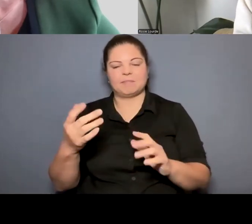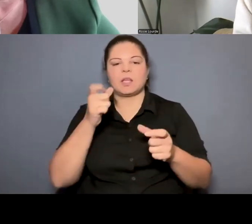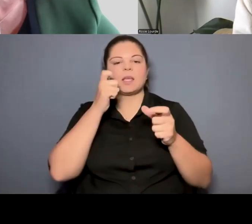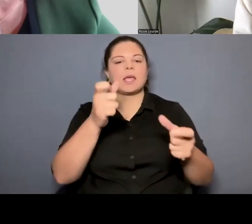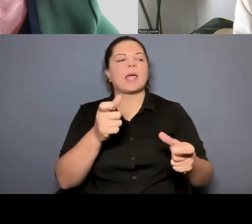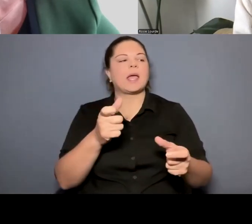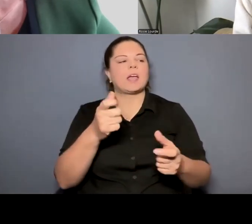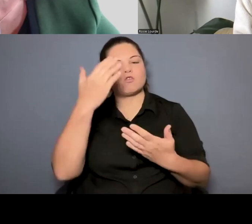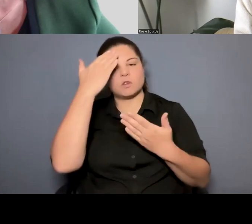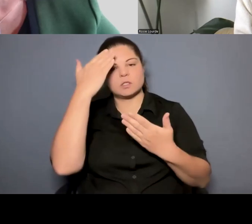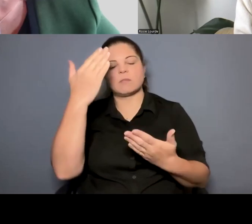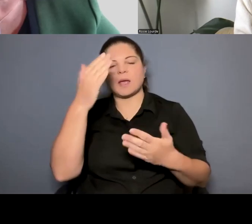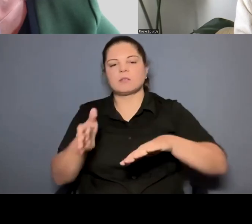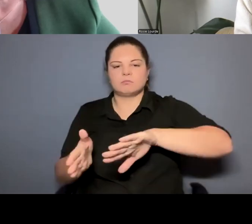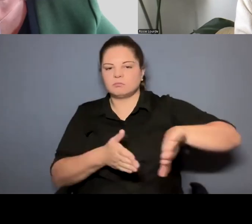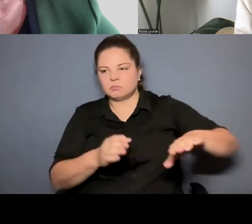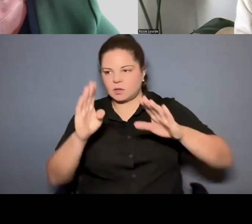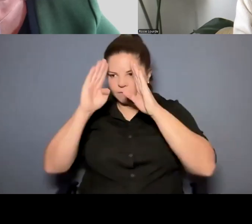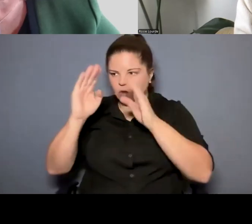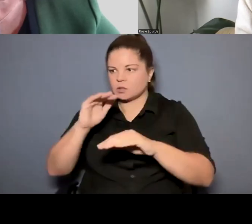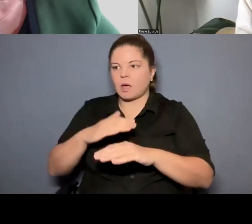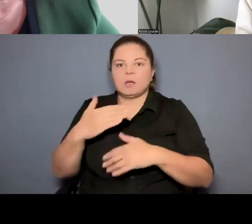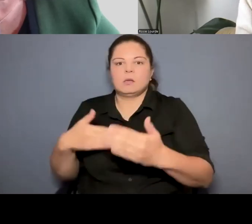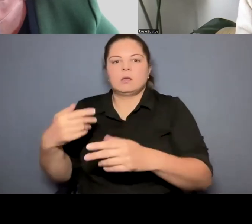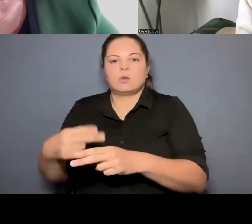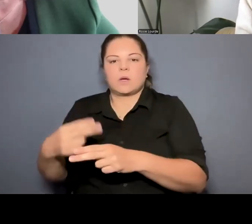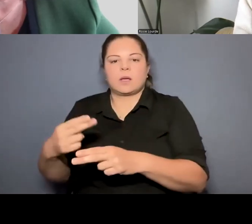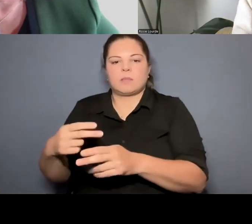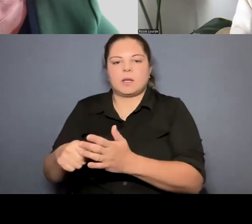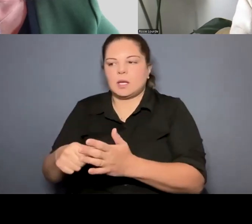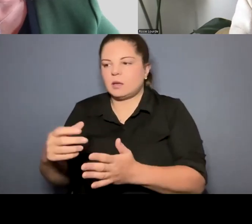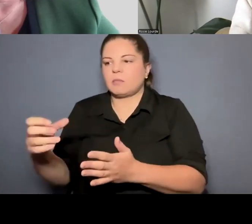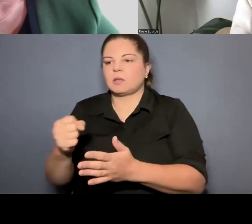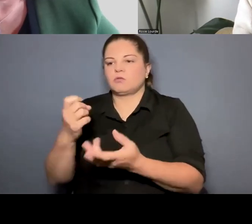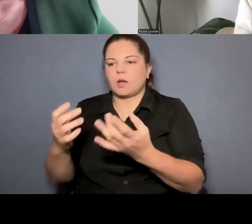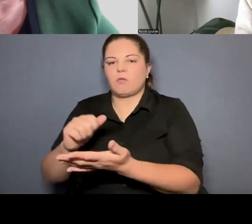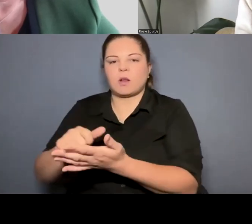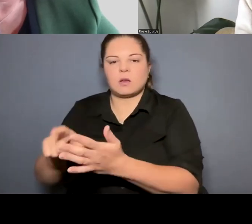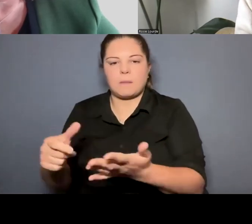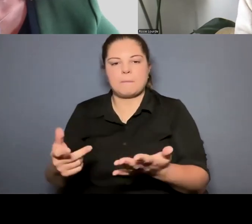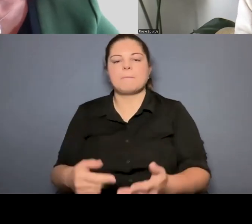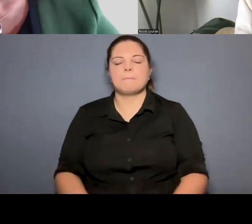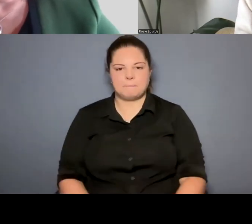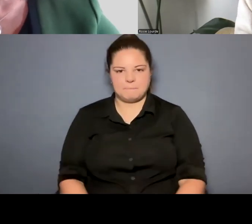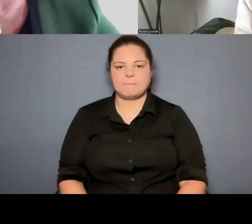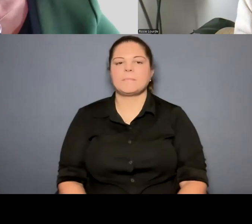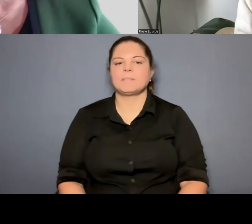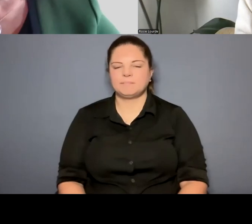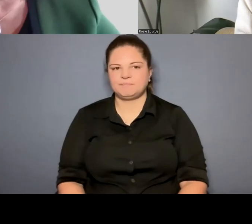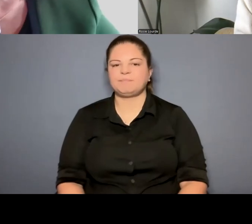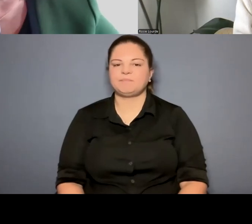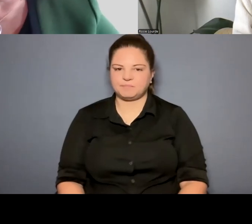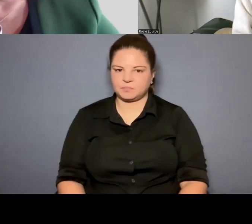get the deprioritised unfortunately. >> And I was going to bounce off that. You know